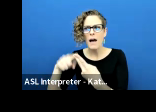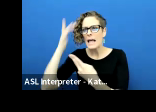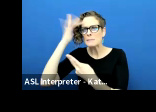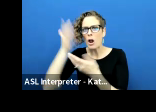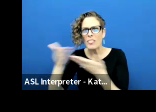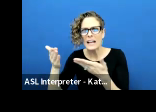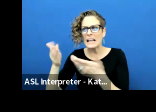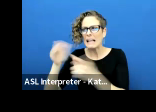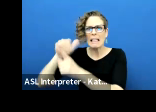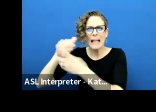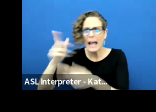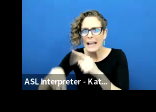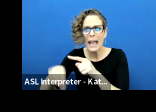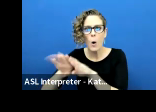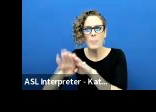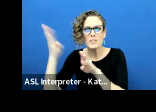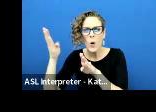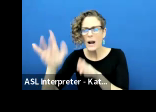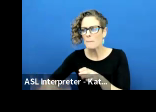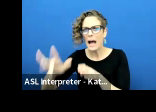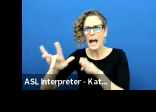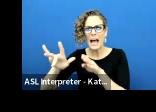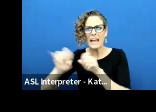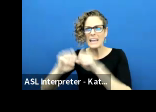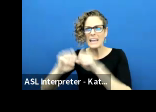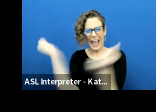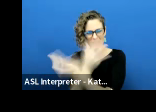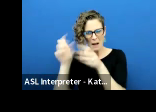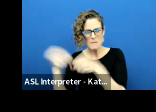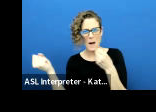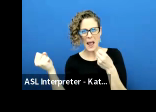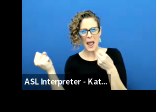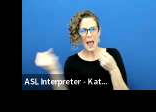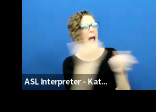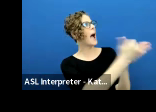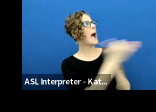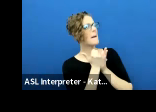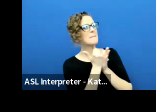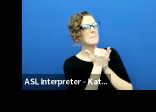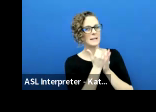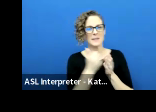I can't open the door nothing it's just like all broken please oh so I set one of my guys out and